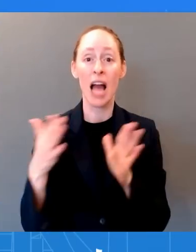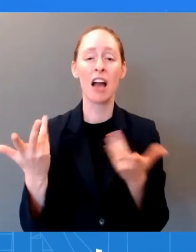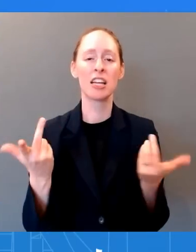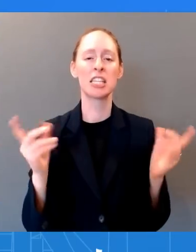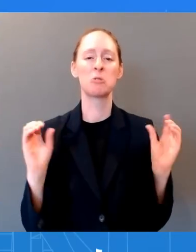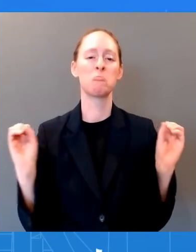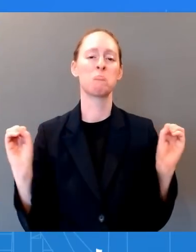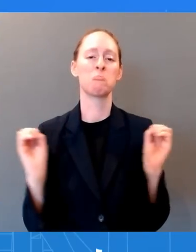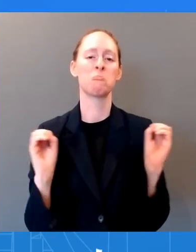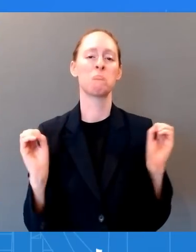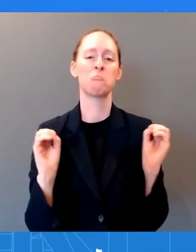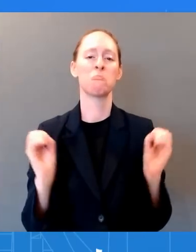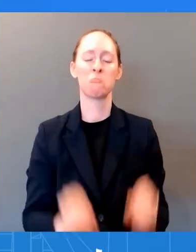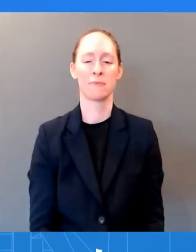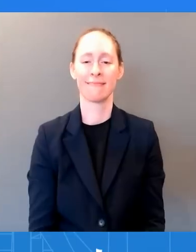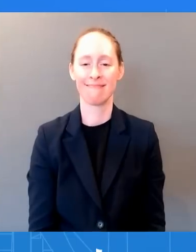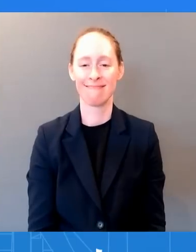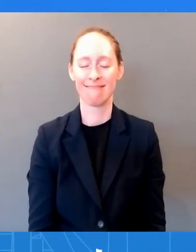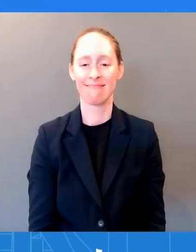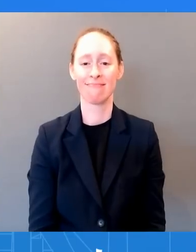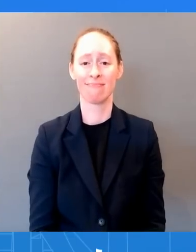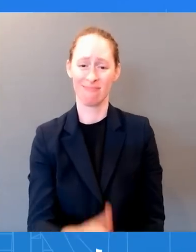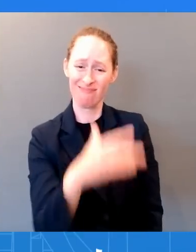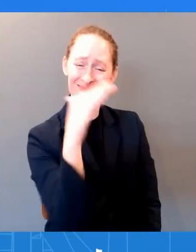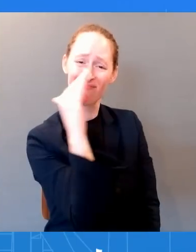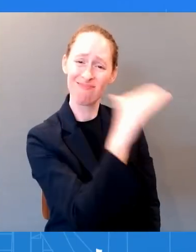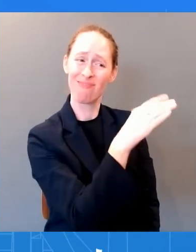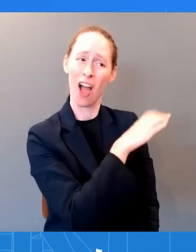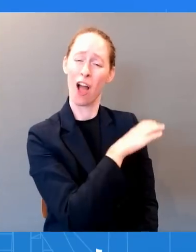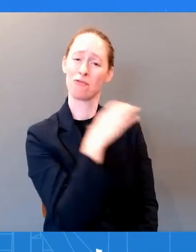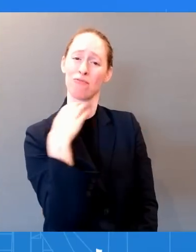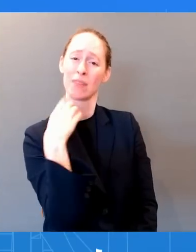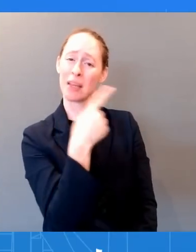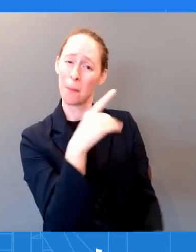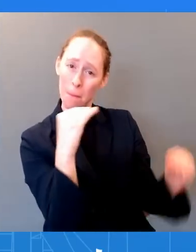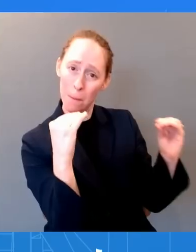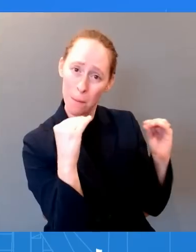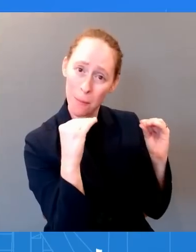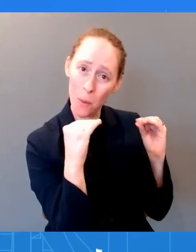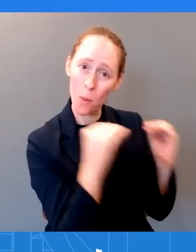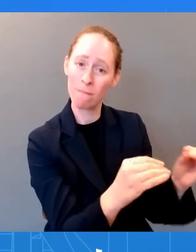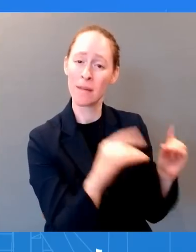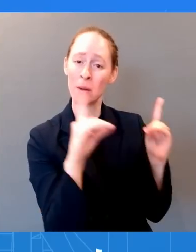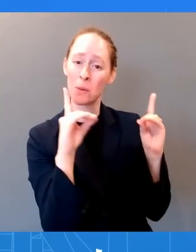to take actions on -- on assault weapons ban, something that we haven't seen in 30 years.